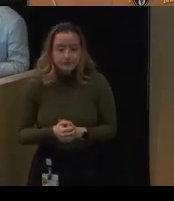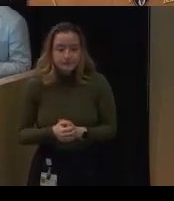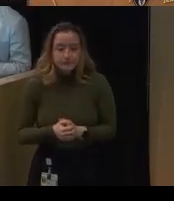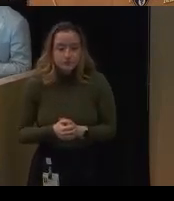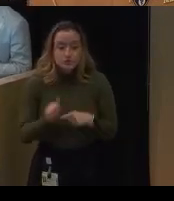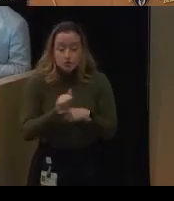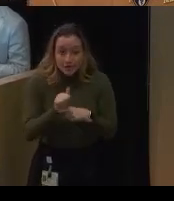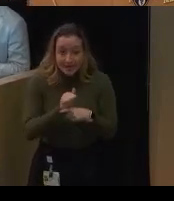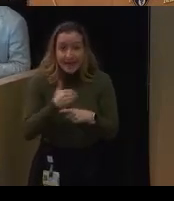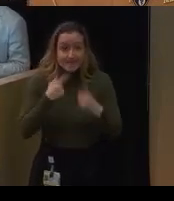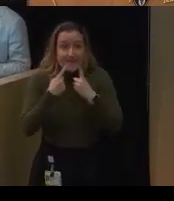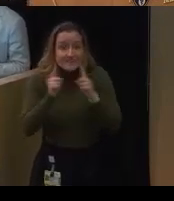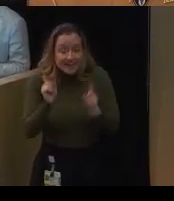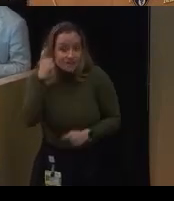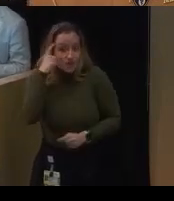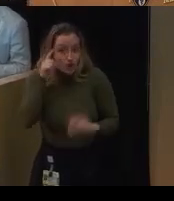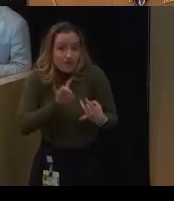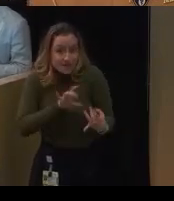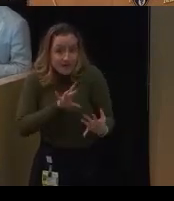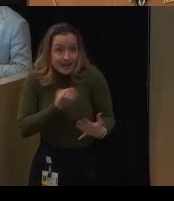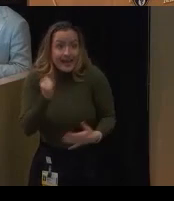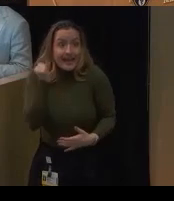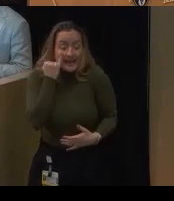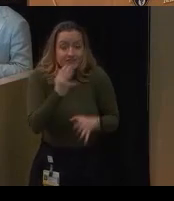positive effect of neurofeedback that is people who got the active neurofeedback intervention